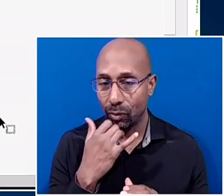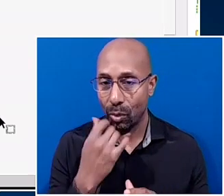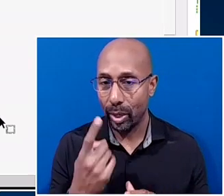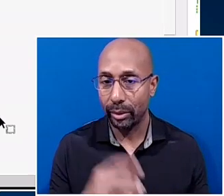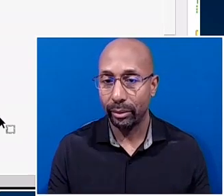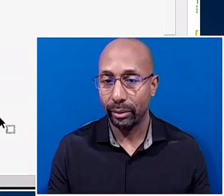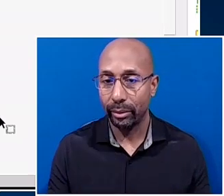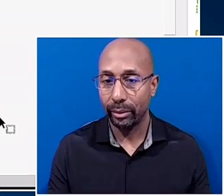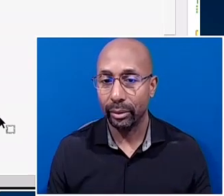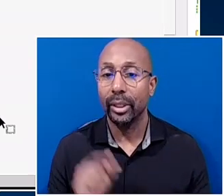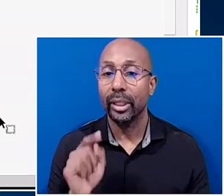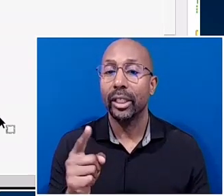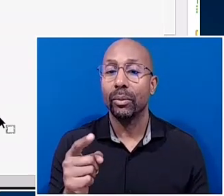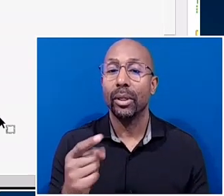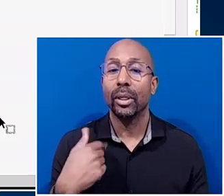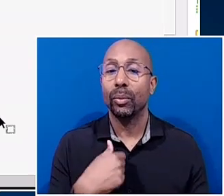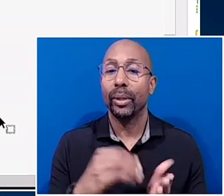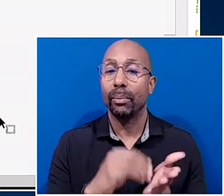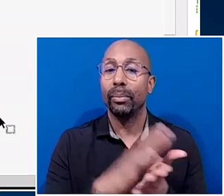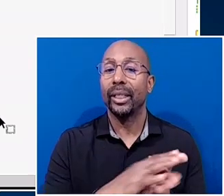long-standing policy that if a student